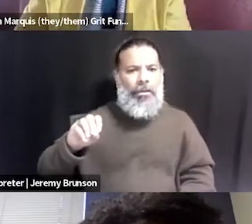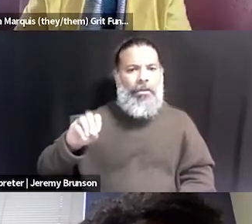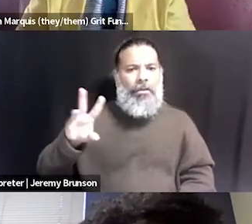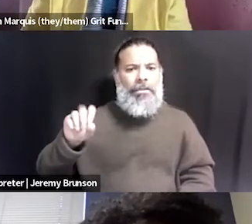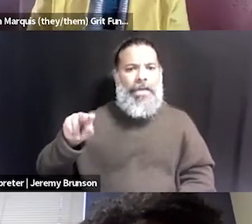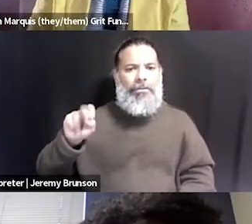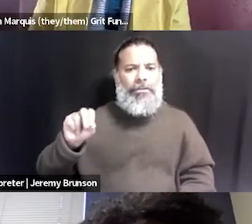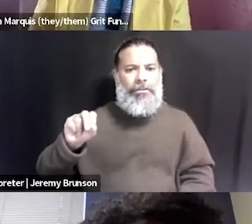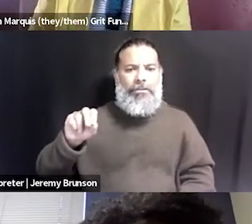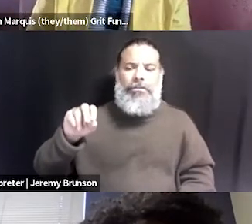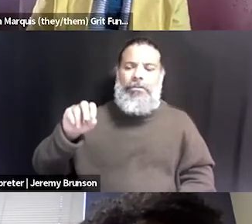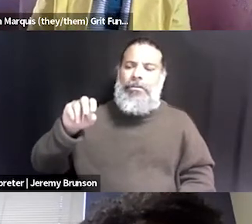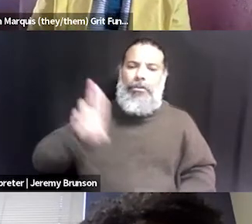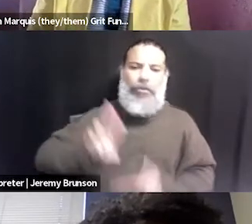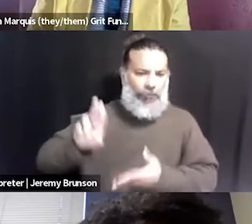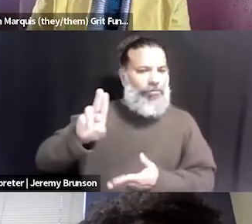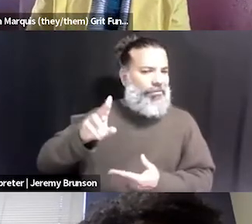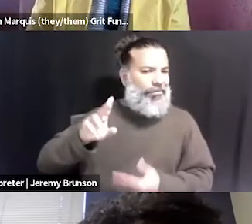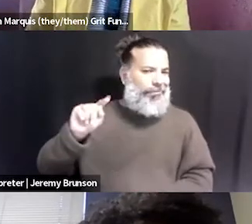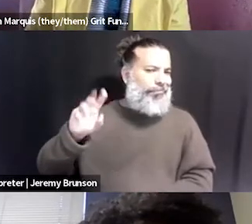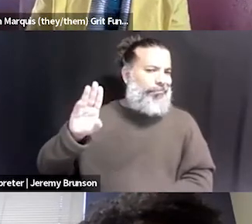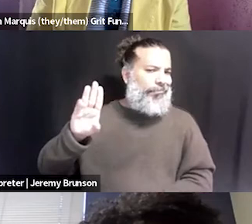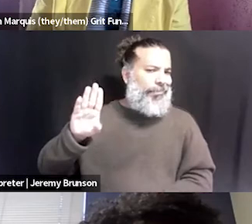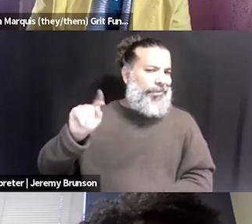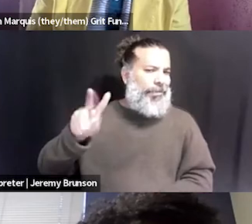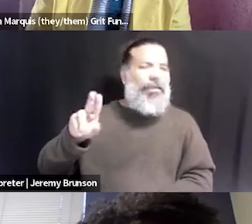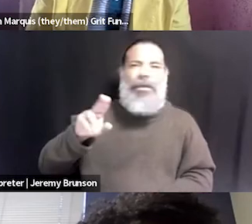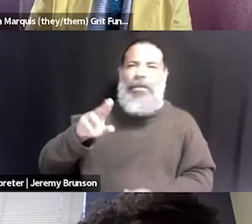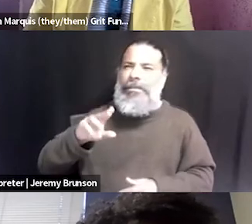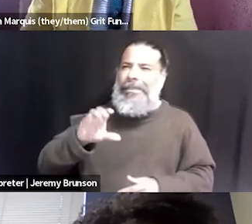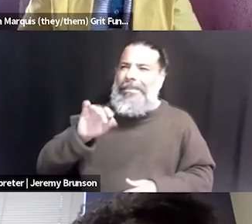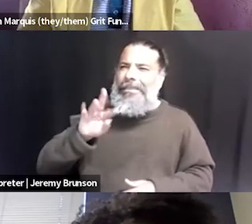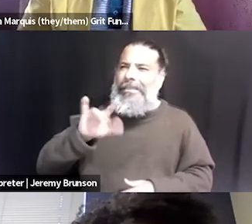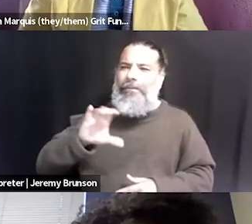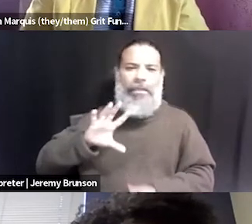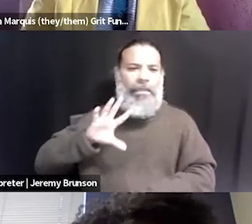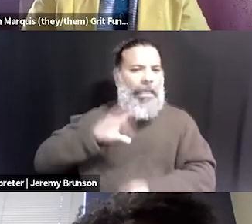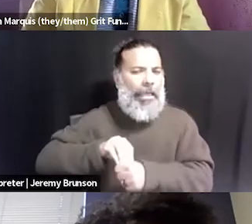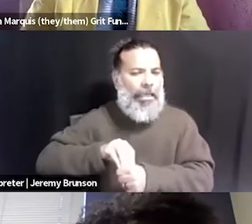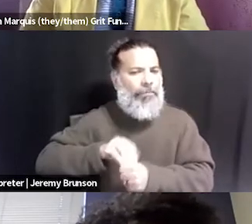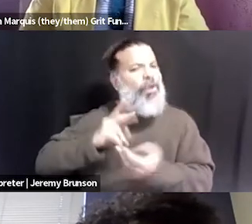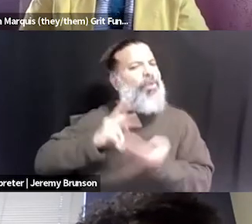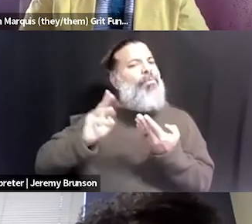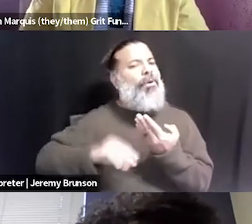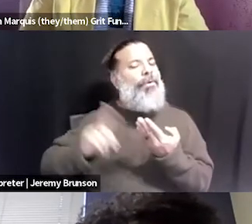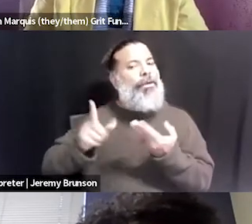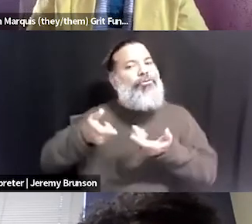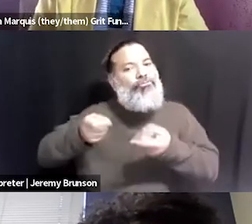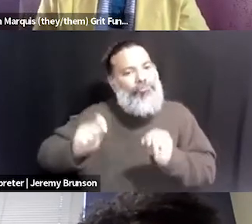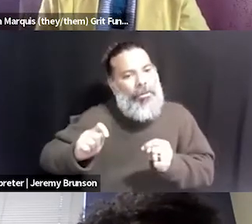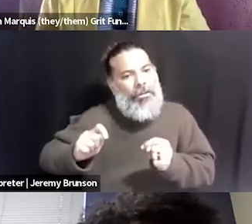It's a civic engagement and program where it is like they're trying Towson is trying